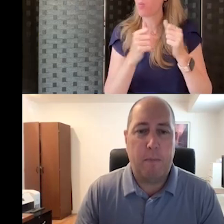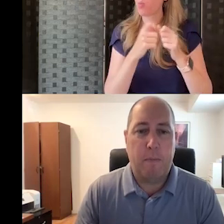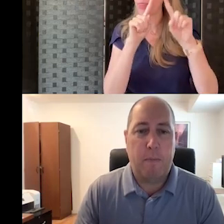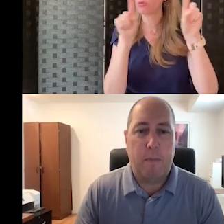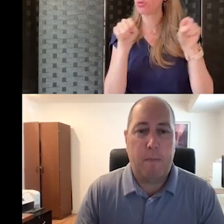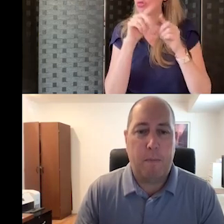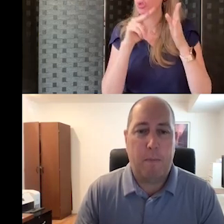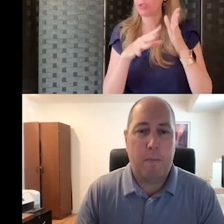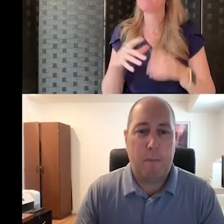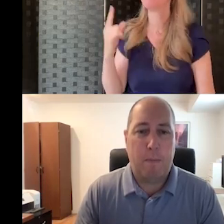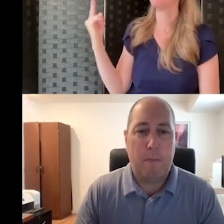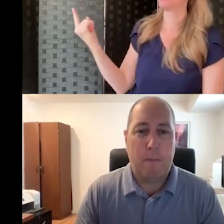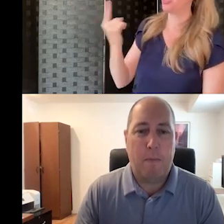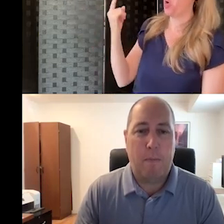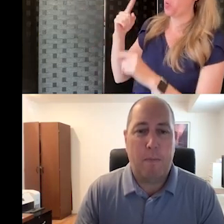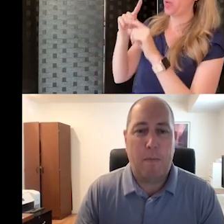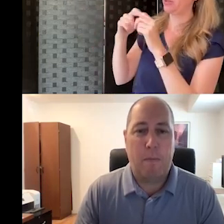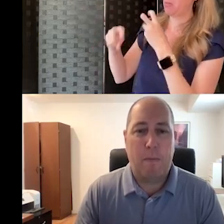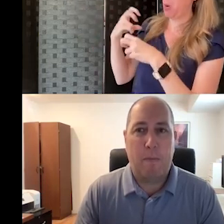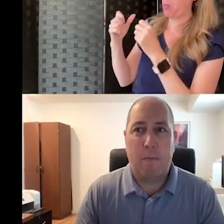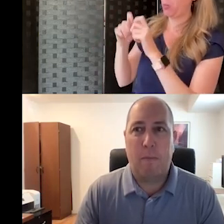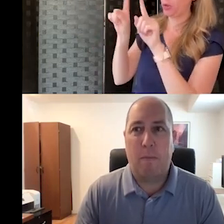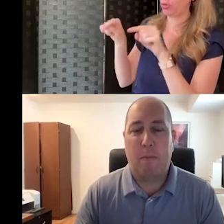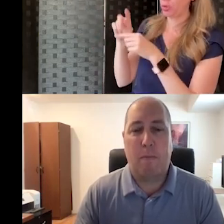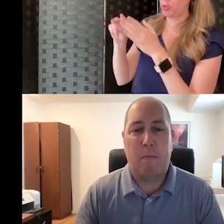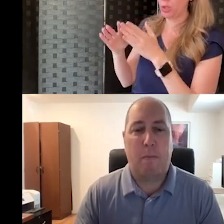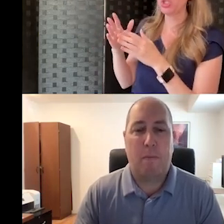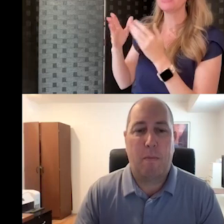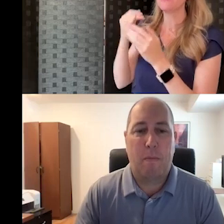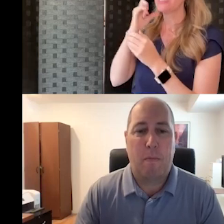Adrian: It is always problematic, even if you don't assign headers the attribute,